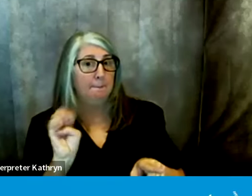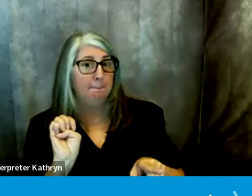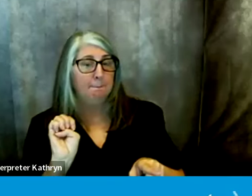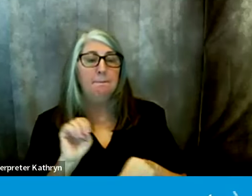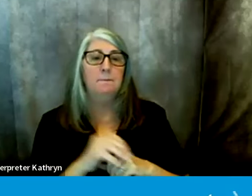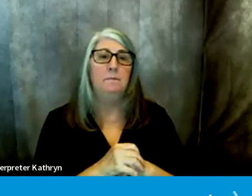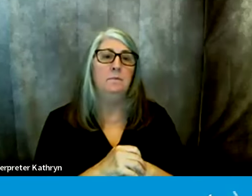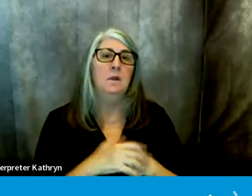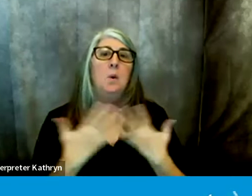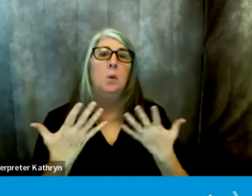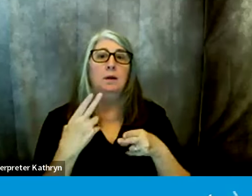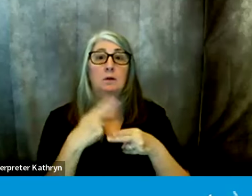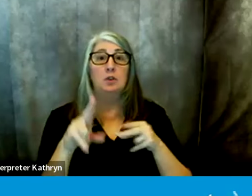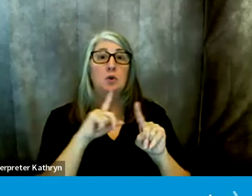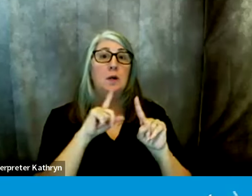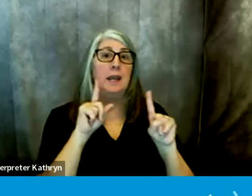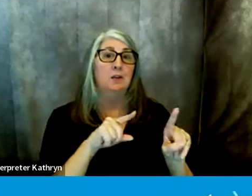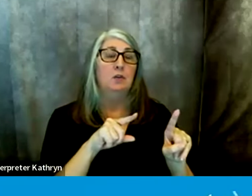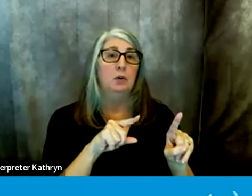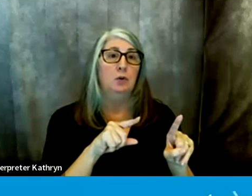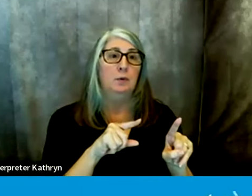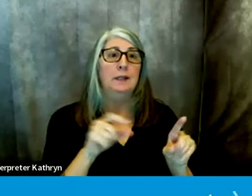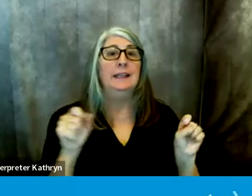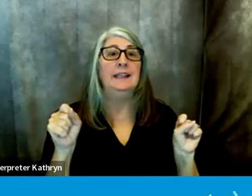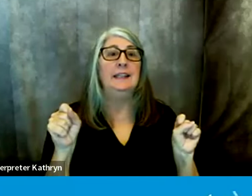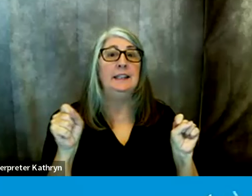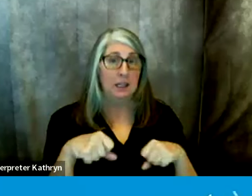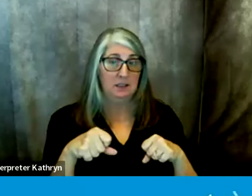Well, the short answer is, yes, they can get it.